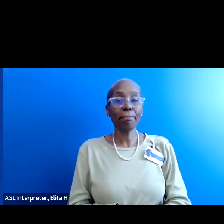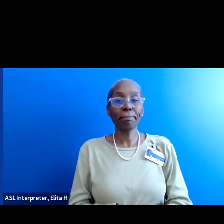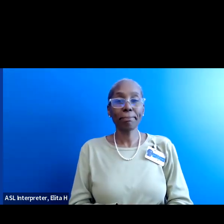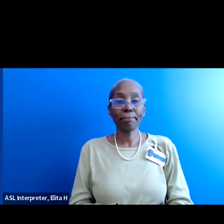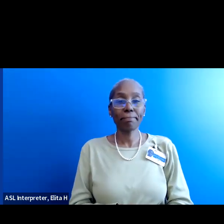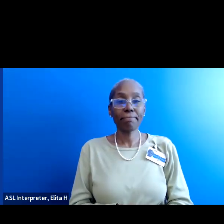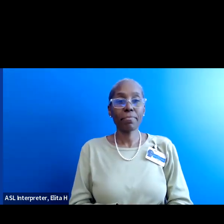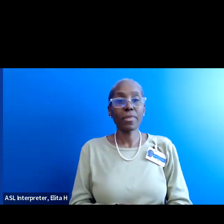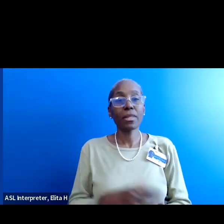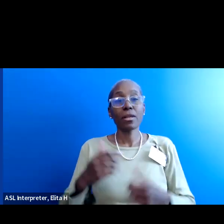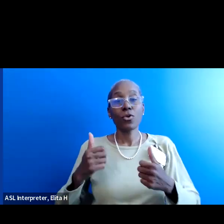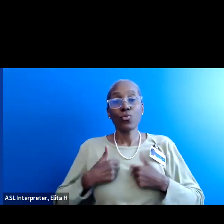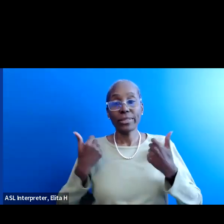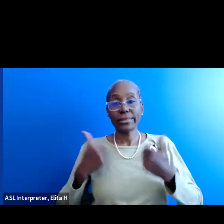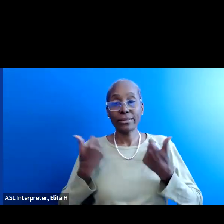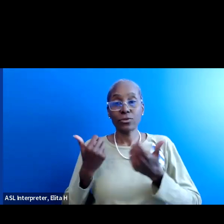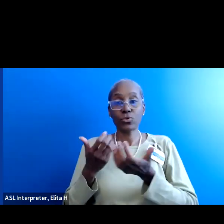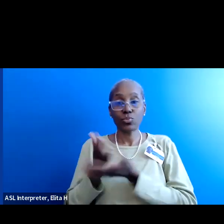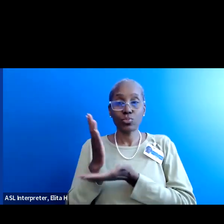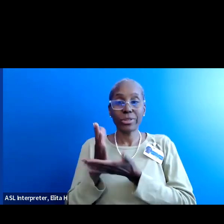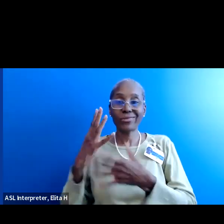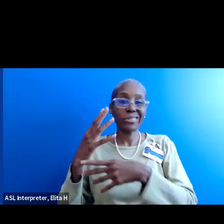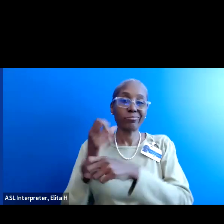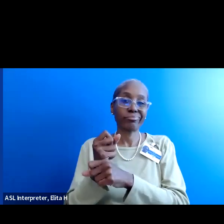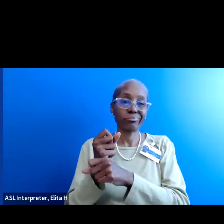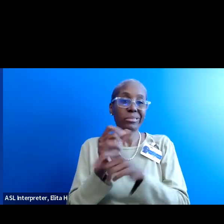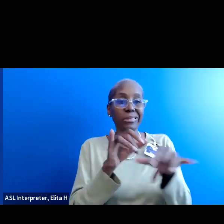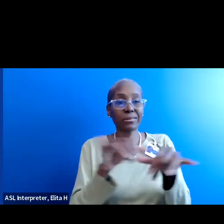So about resident rights for simplicity and consistency across the country,